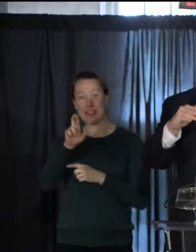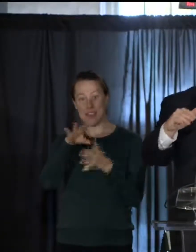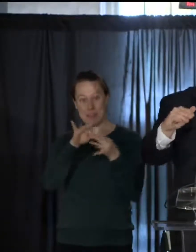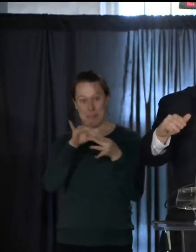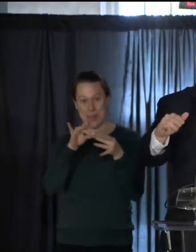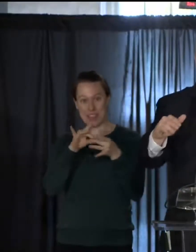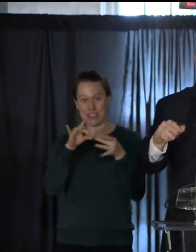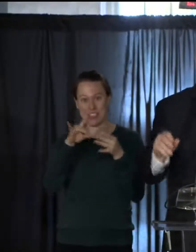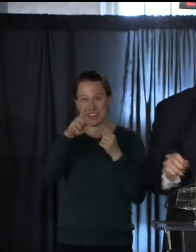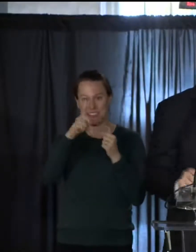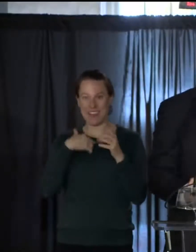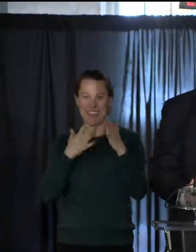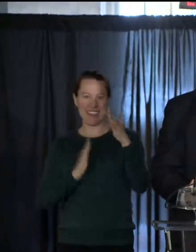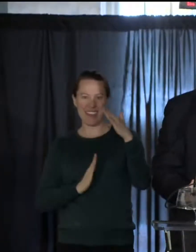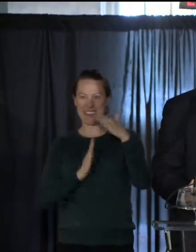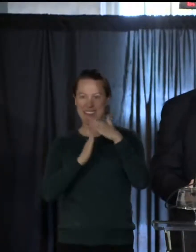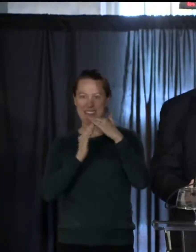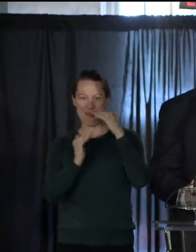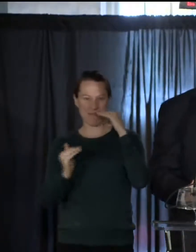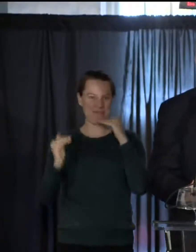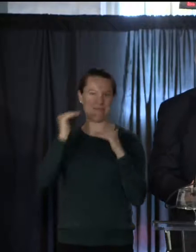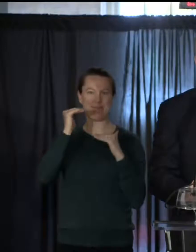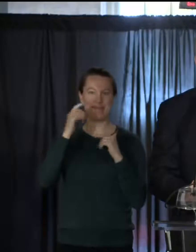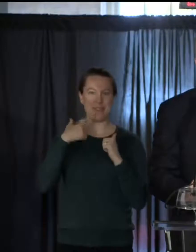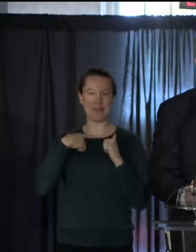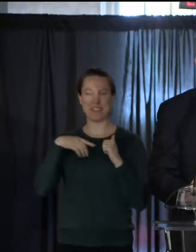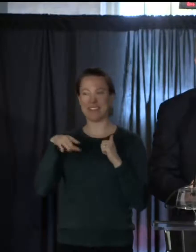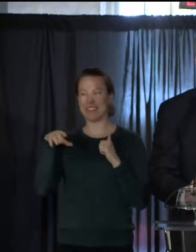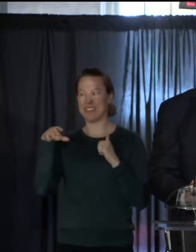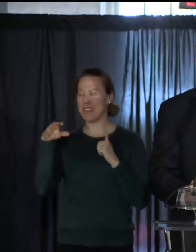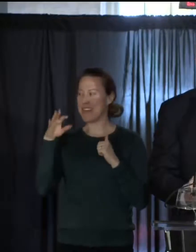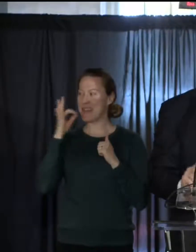MARIJUANA RESOLUTION SO IT IS VERY FITTING THAT THE VOTE WAS